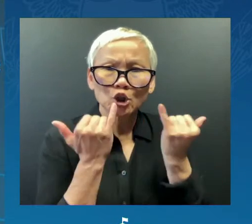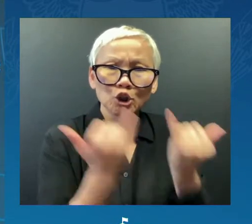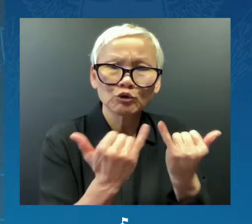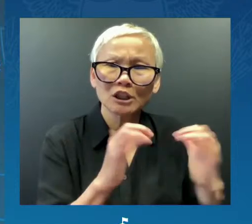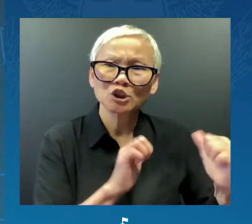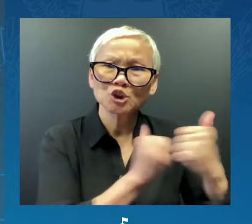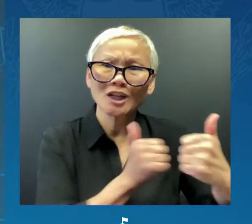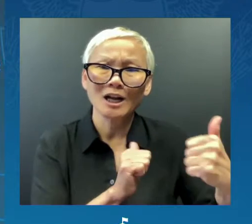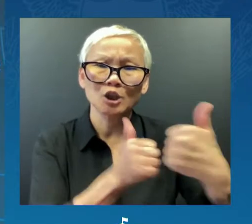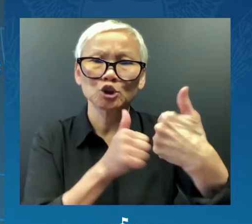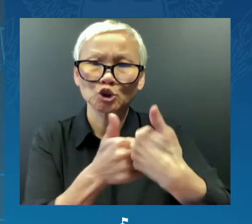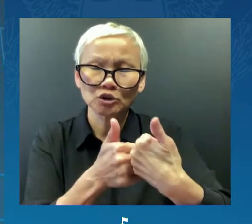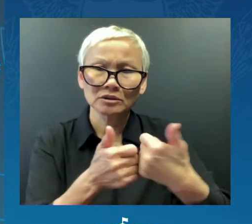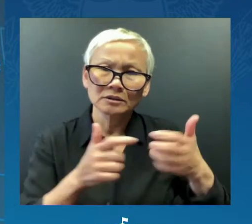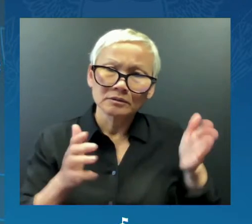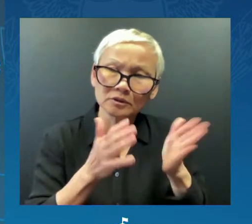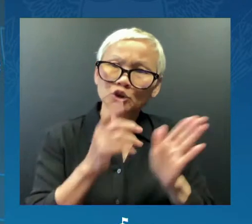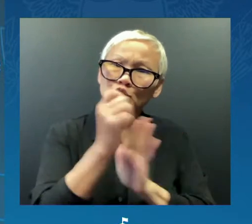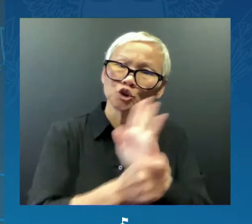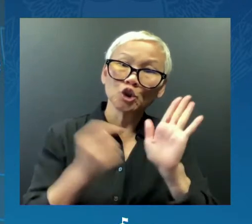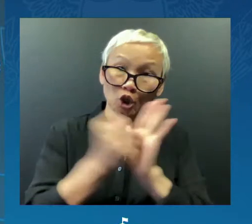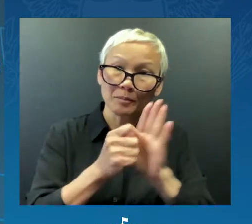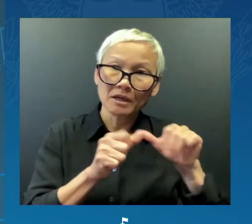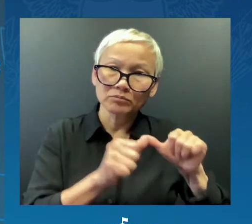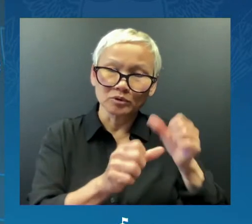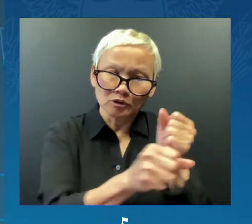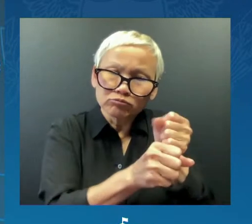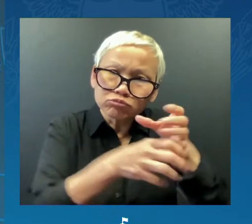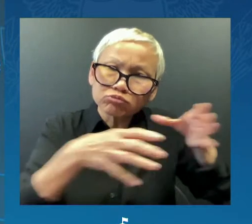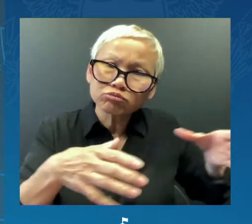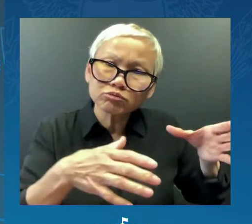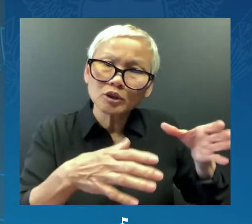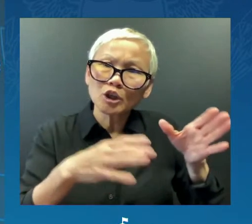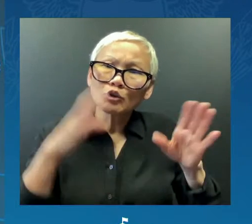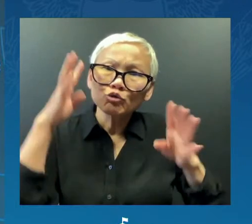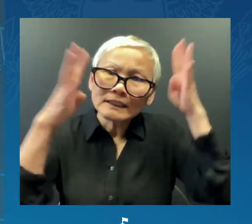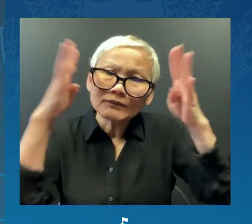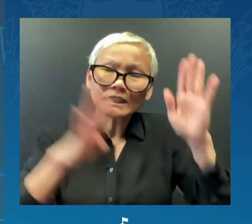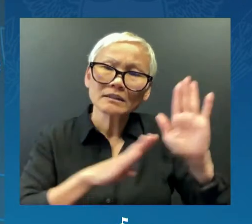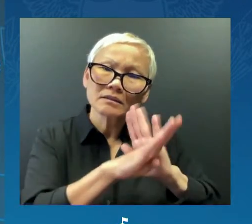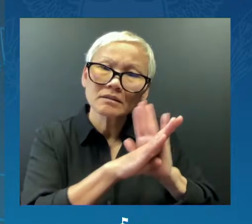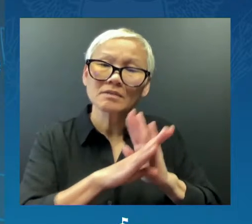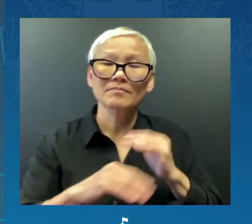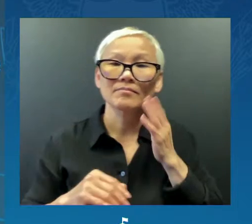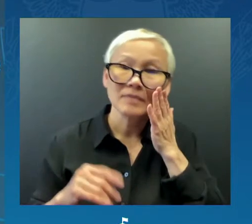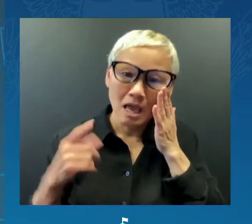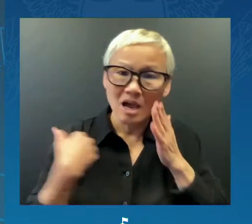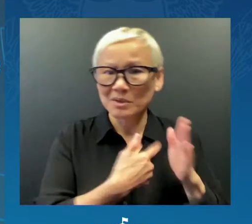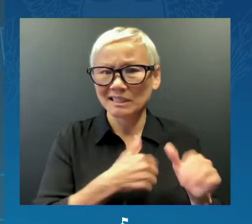Together, as we continue to advance our partnership in health, in development, and good governance,